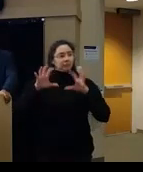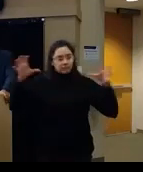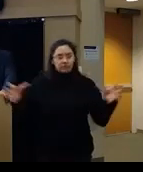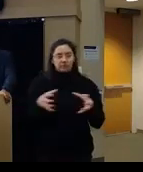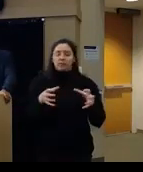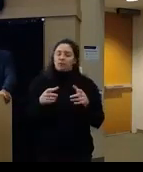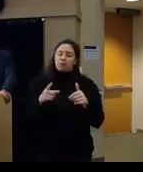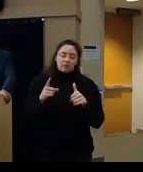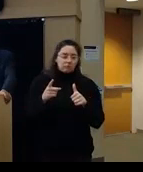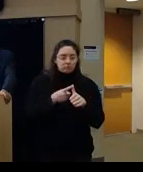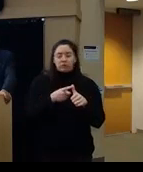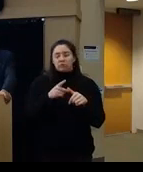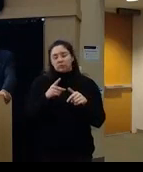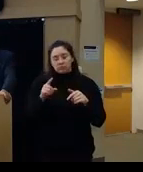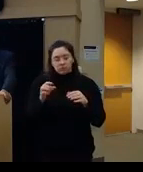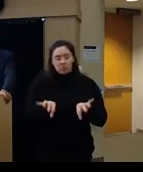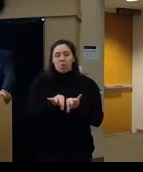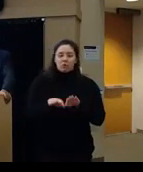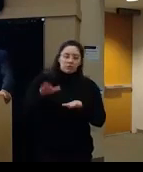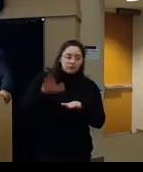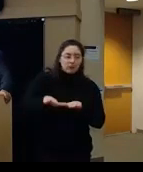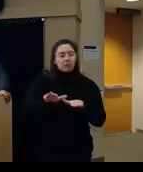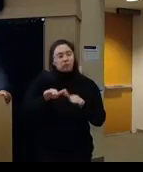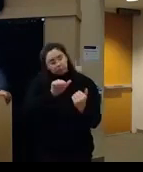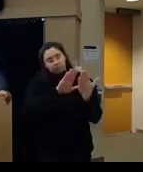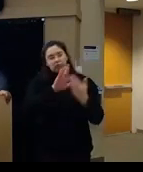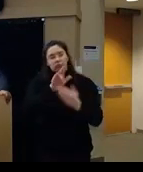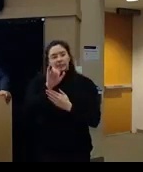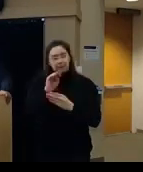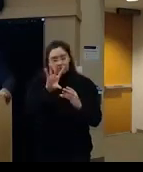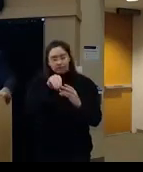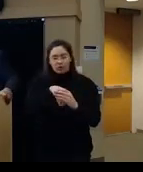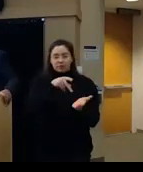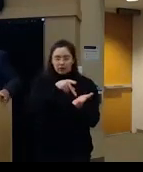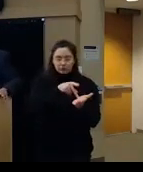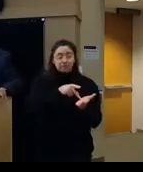step to addressing racism and Psychiatry the APA is beginning the process of making amends to both